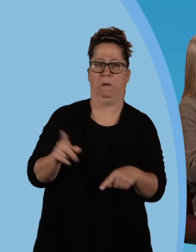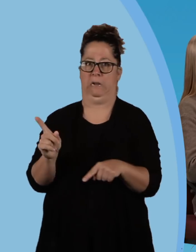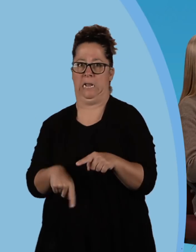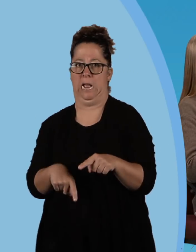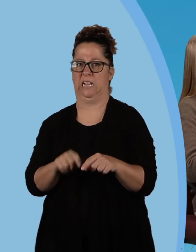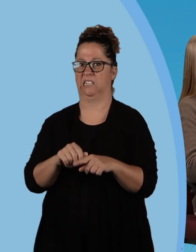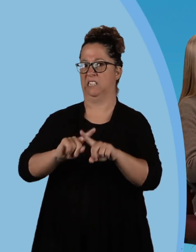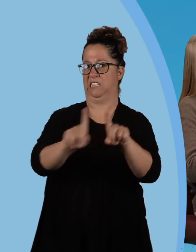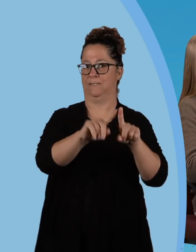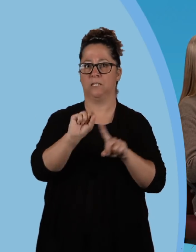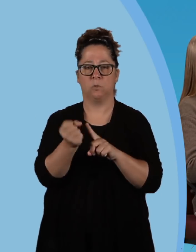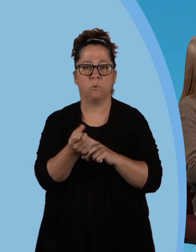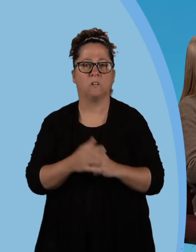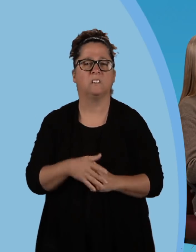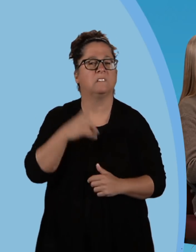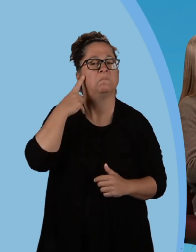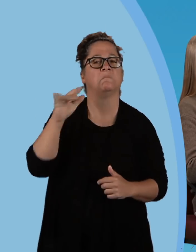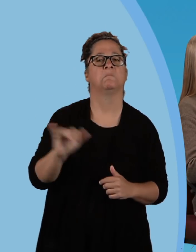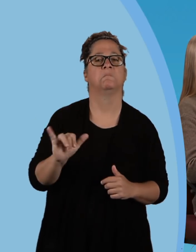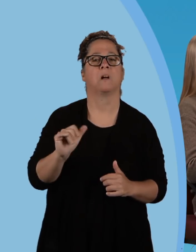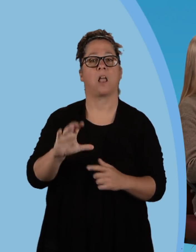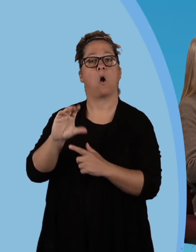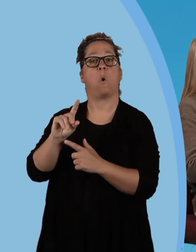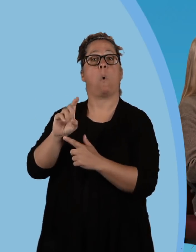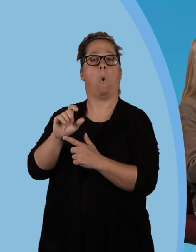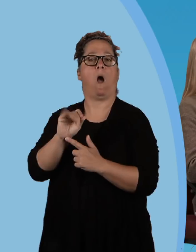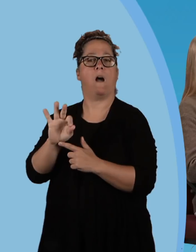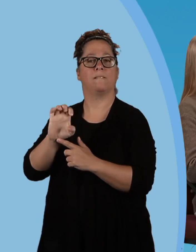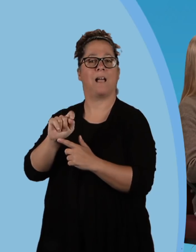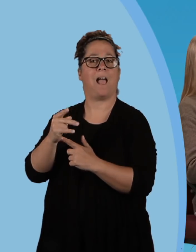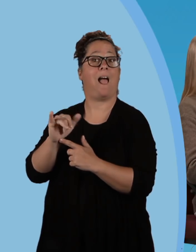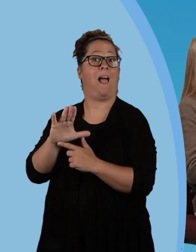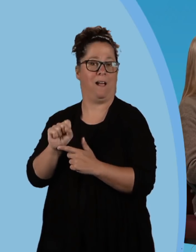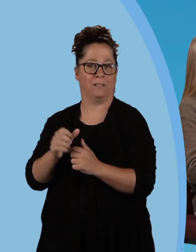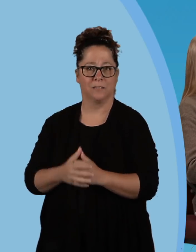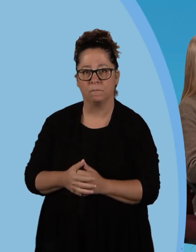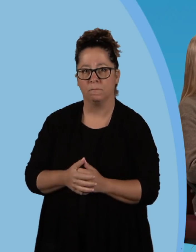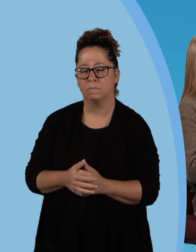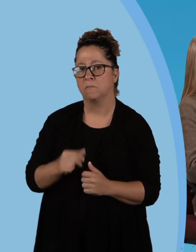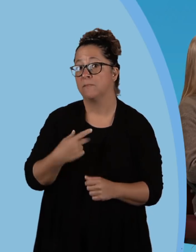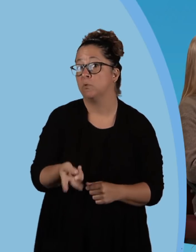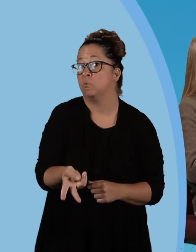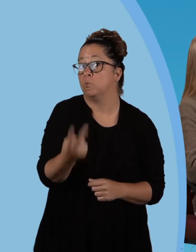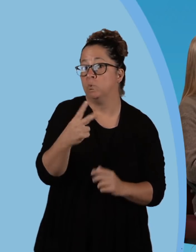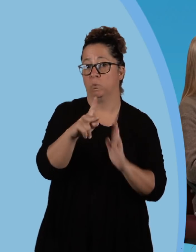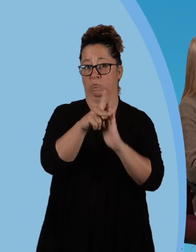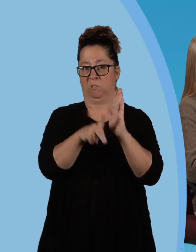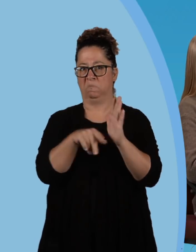and this delineates what an interpreter can and cannot do in various situations.